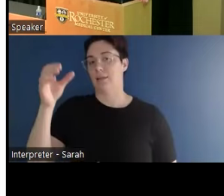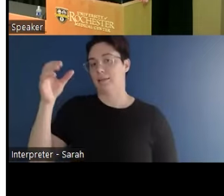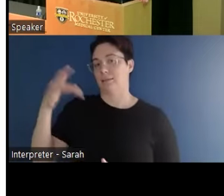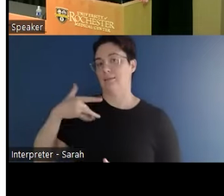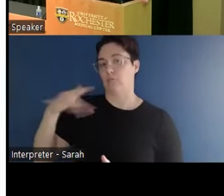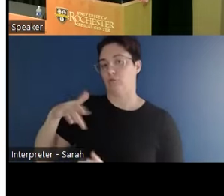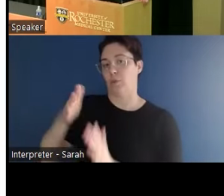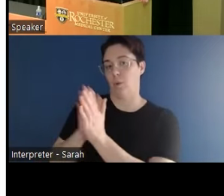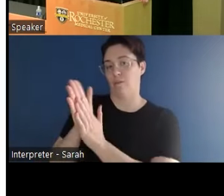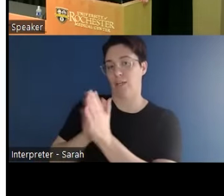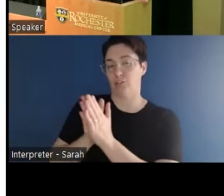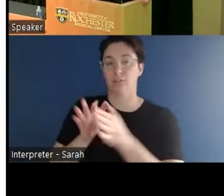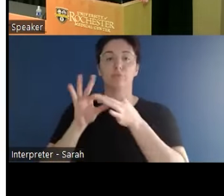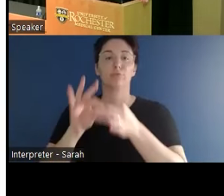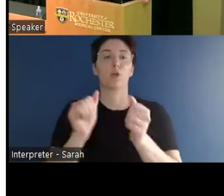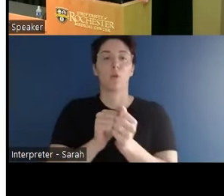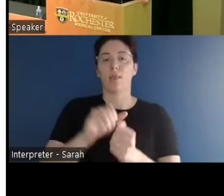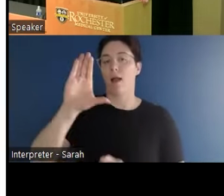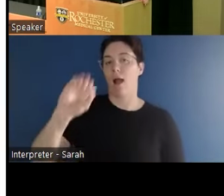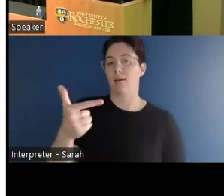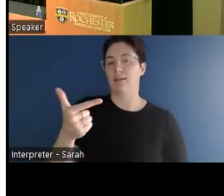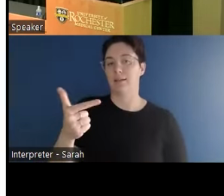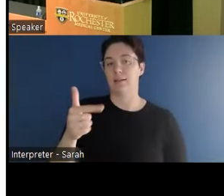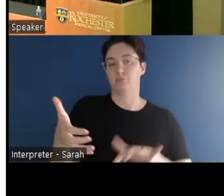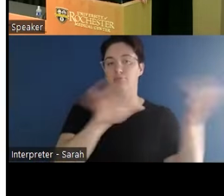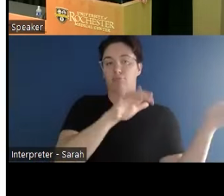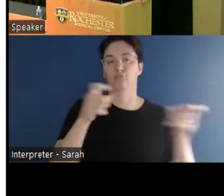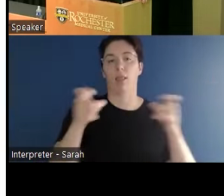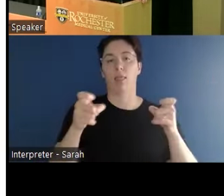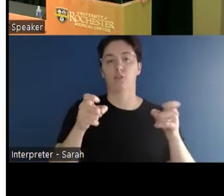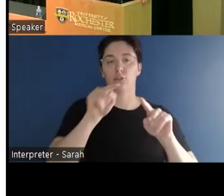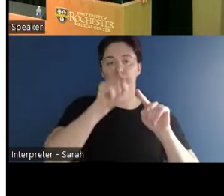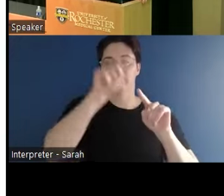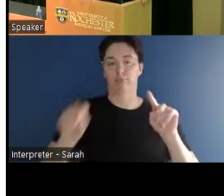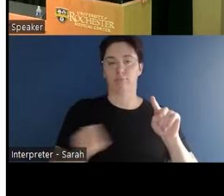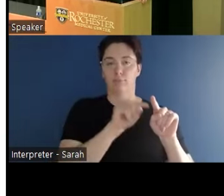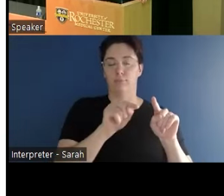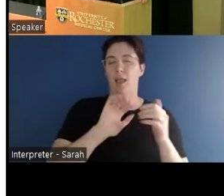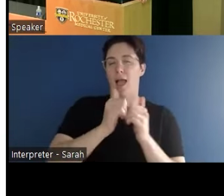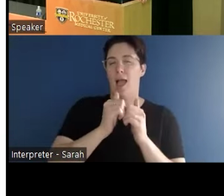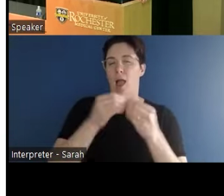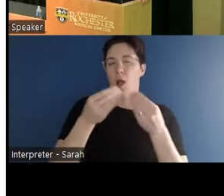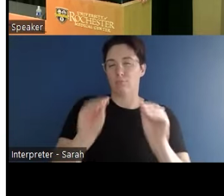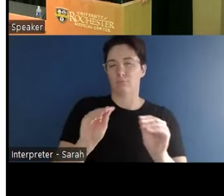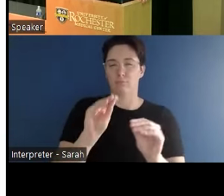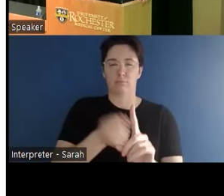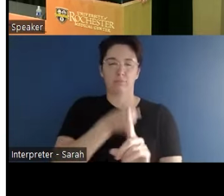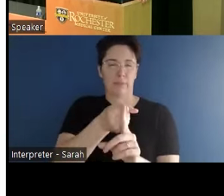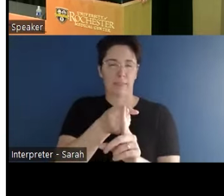and emotion disregulation as possible mechanisms in this effect this first slide shows the models